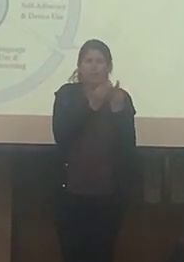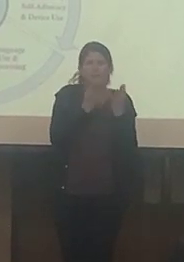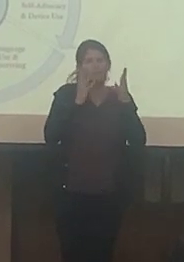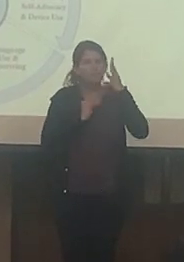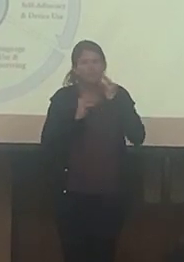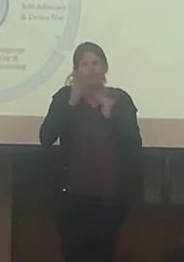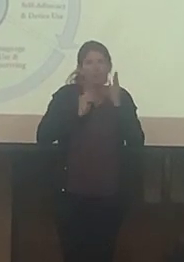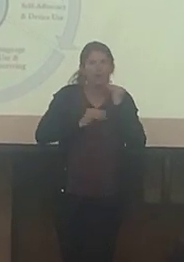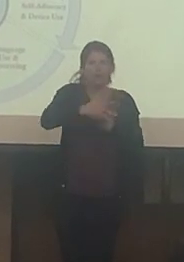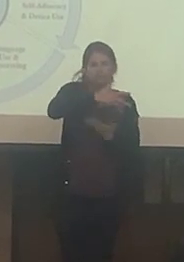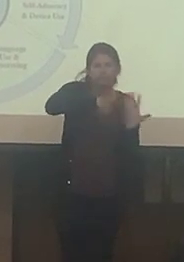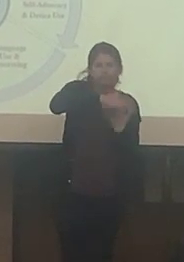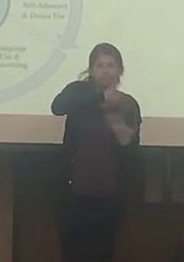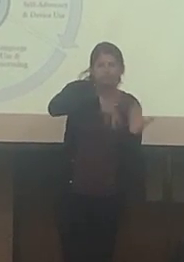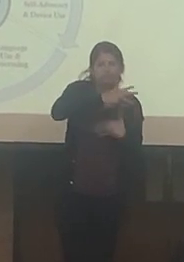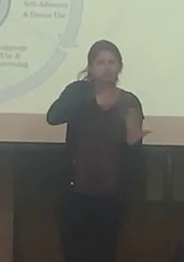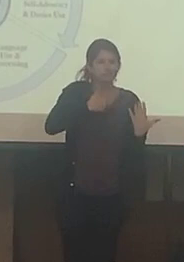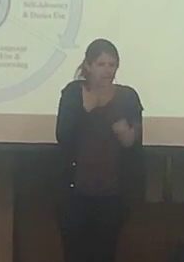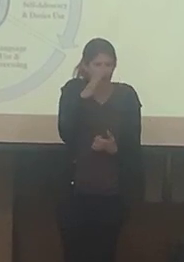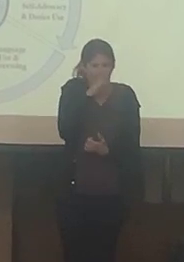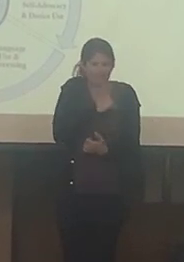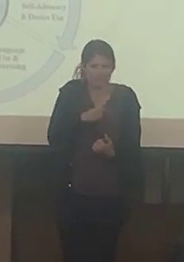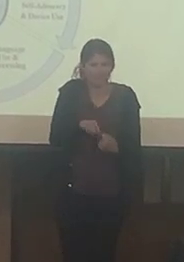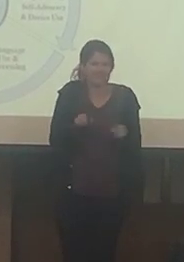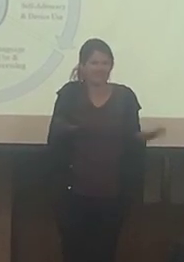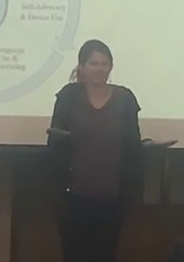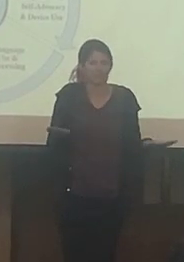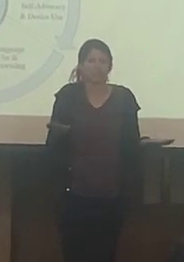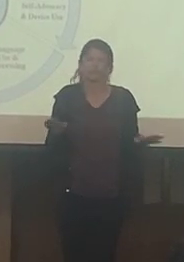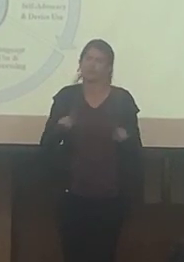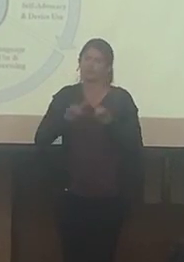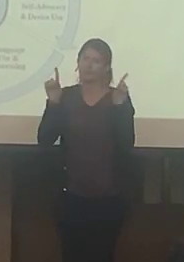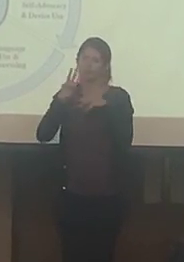can guess what their child's needs it's a whole different world when they come to preschool